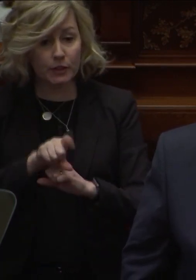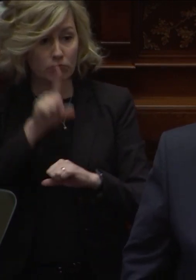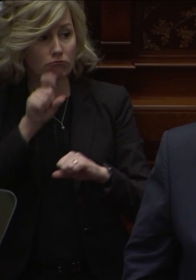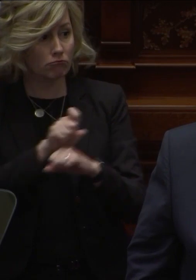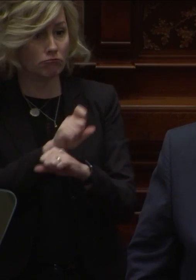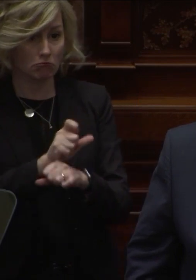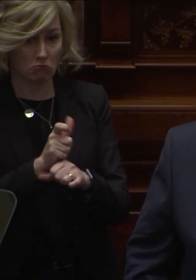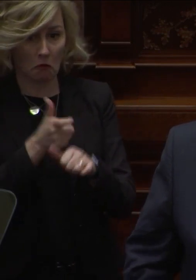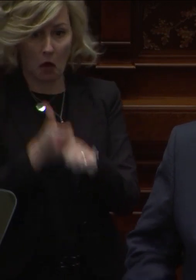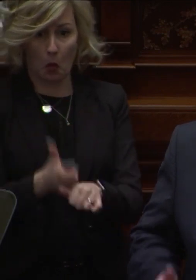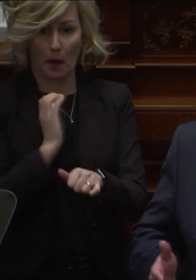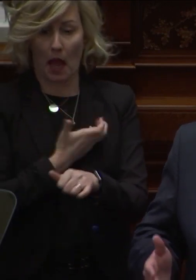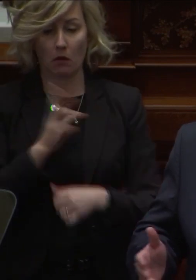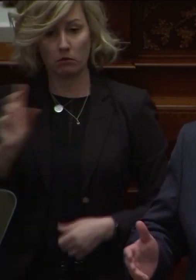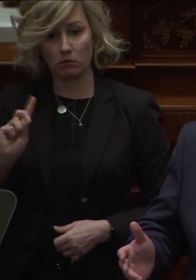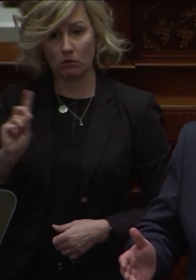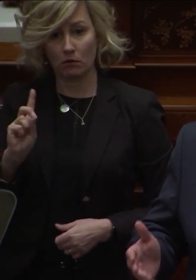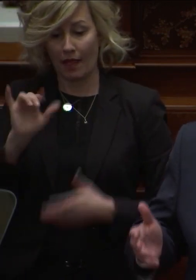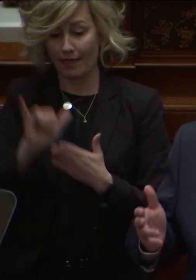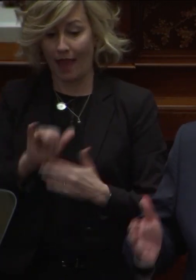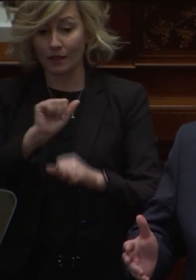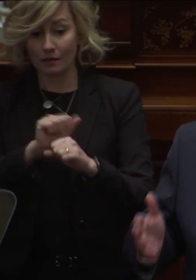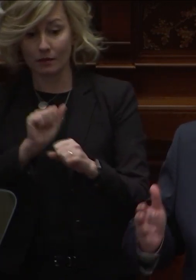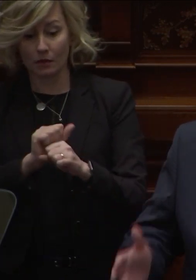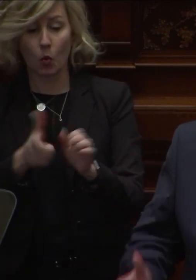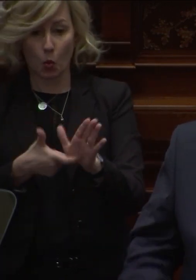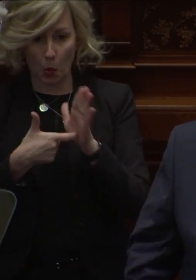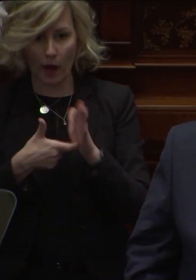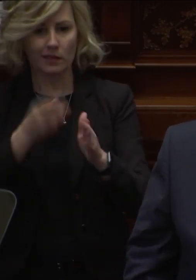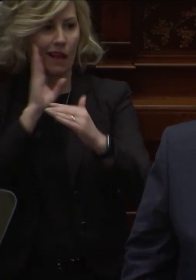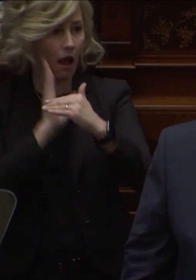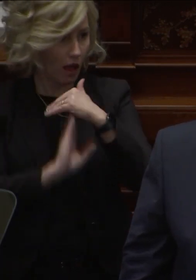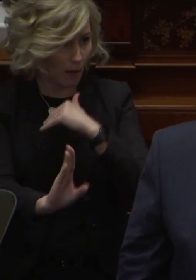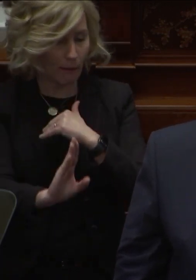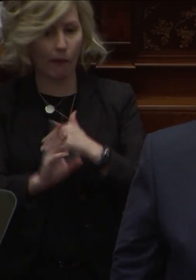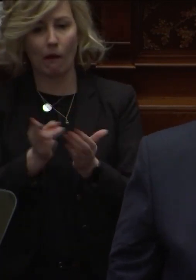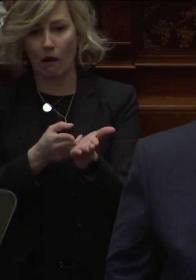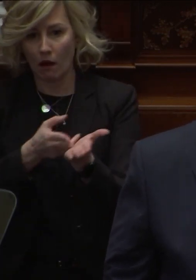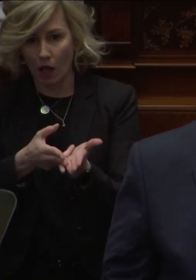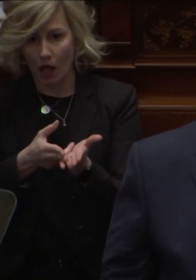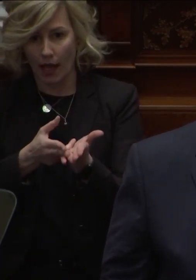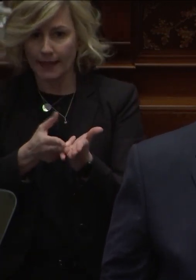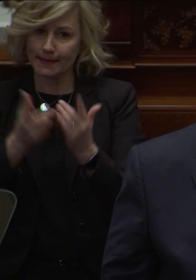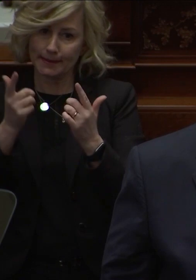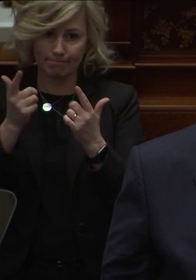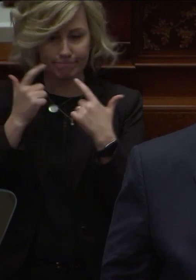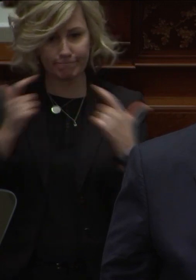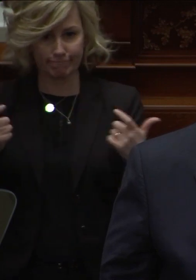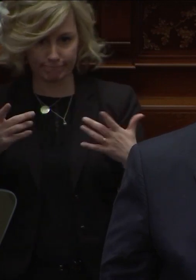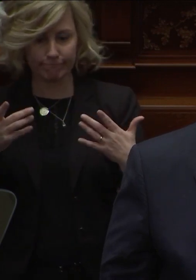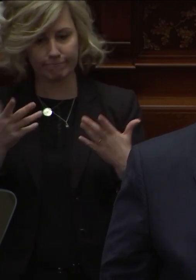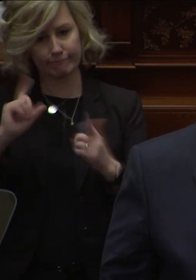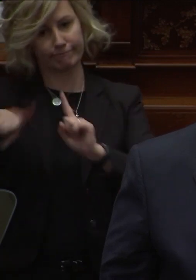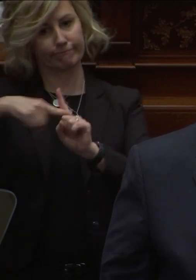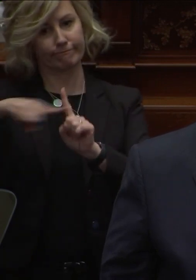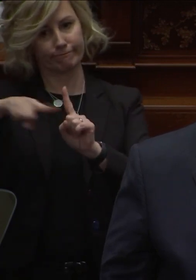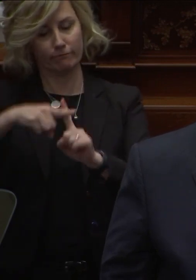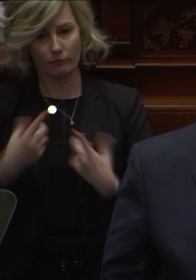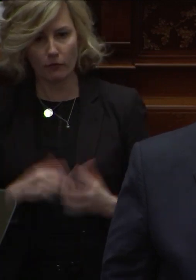IT IS A TRADITION IN TRUE KEEPING WITH OUR DEMOCRACY AND A TASK THAT REQUIRES HUMBLE